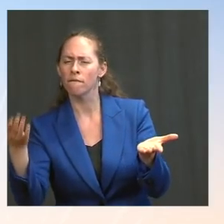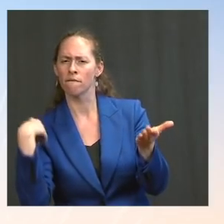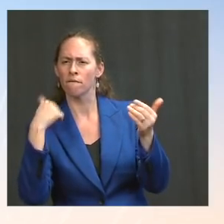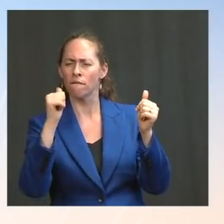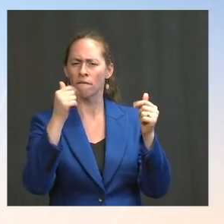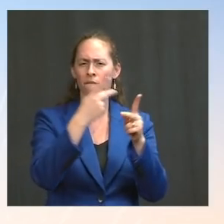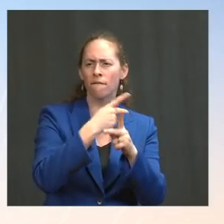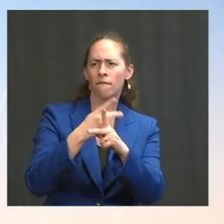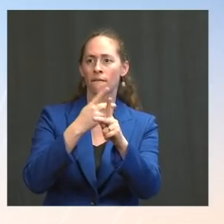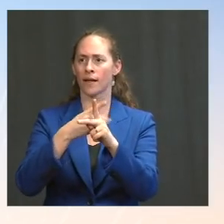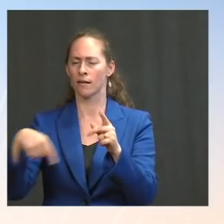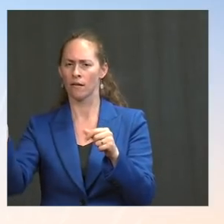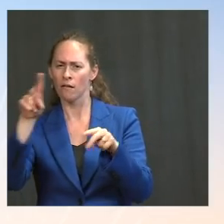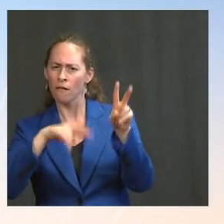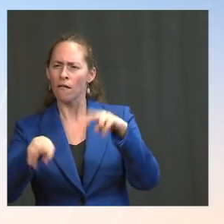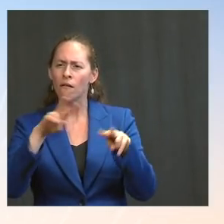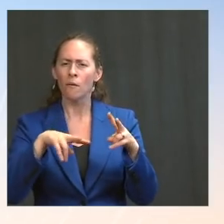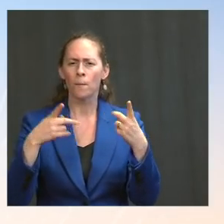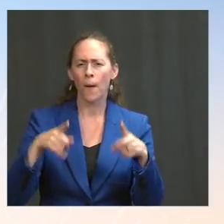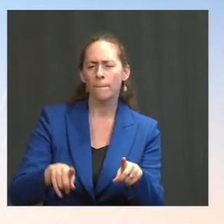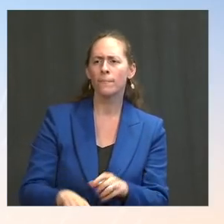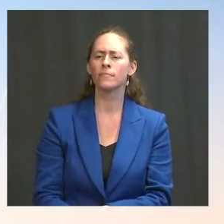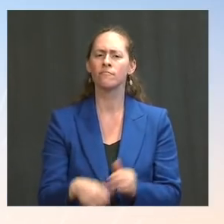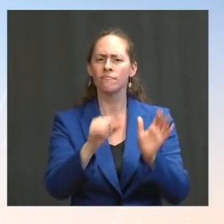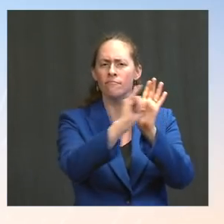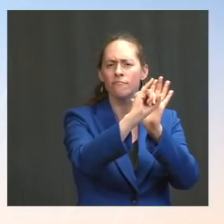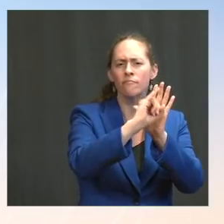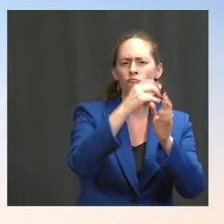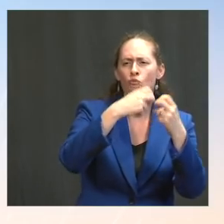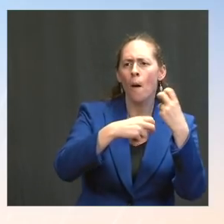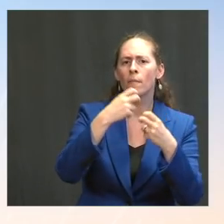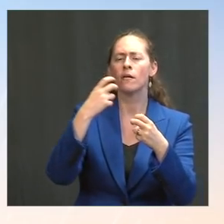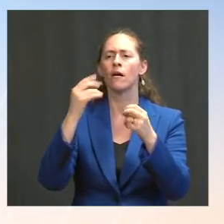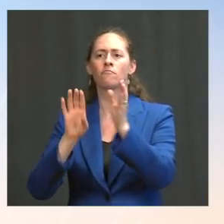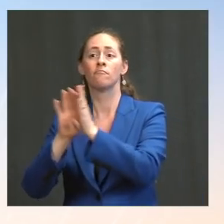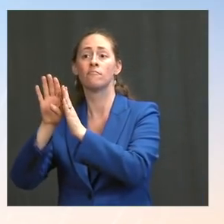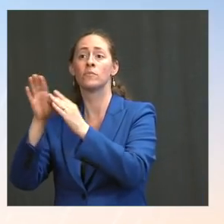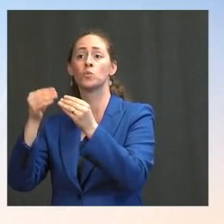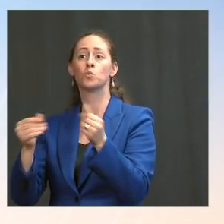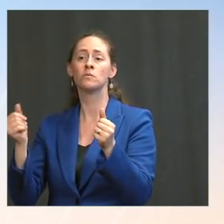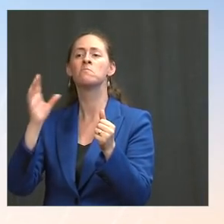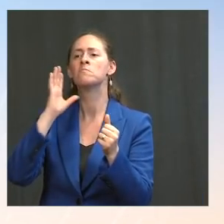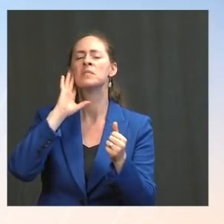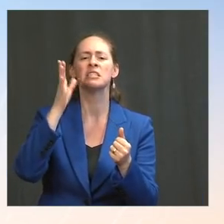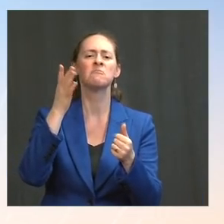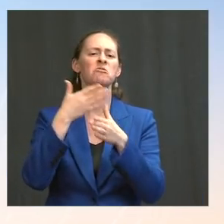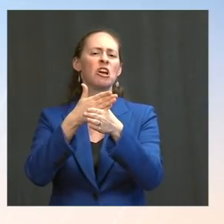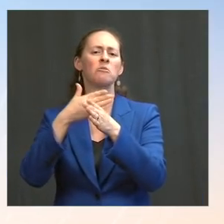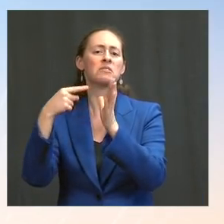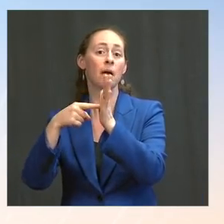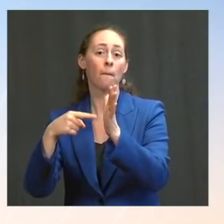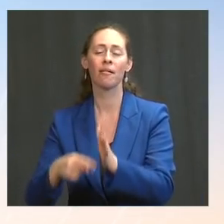and identify solutions. And we want to share a few examples of recent engagements, given this is of great interest. Alex asked about it just a few minutes ago --